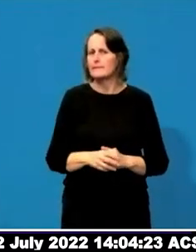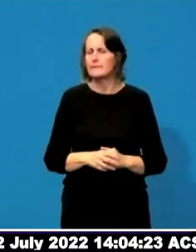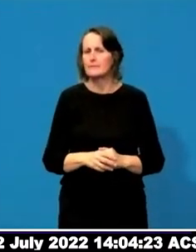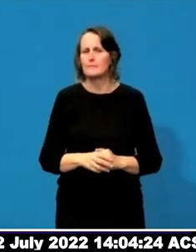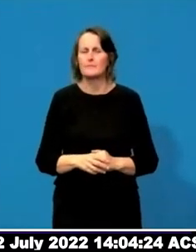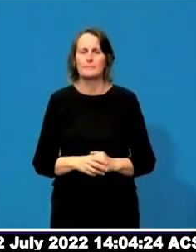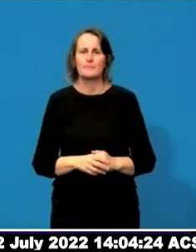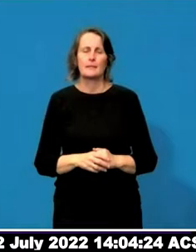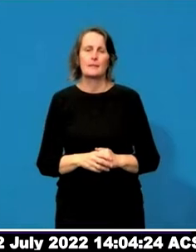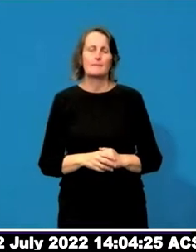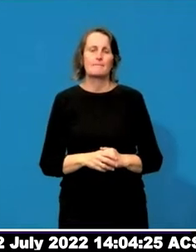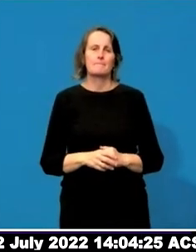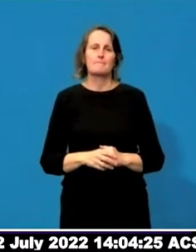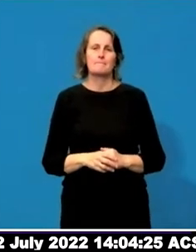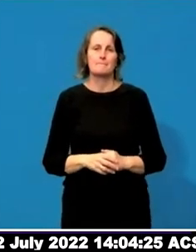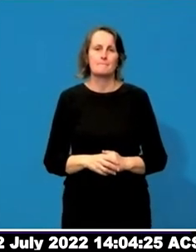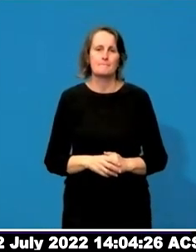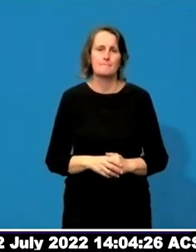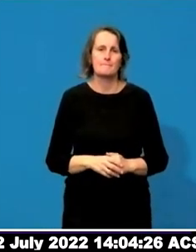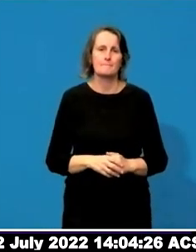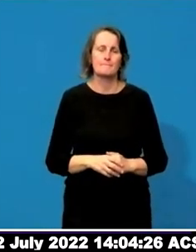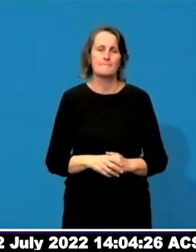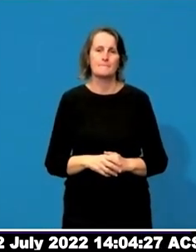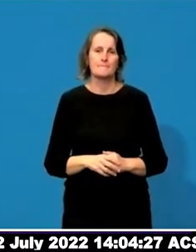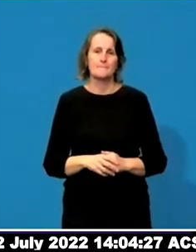The capacity for local Aboriginal organisations